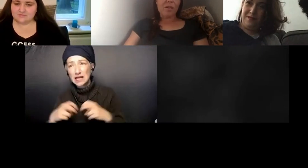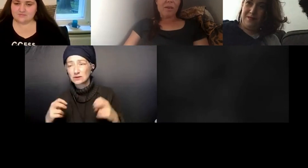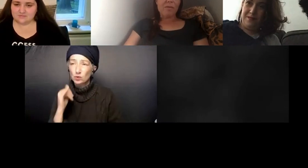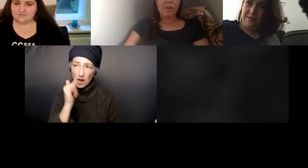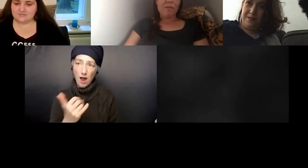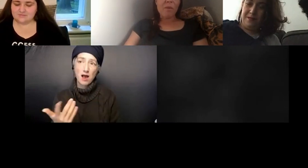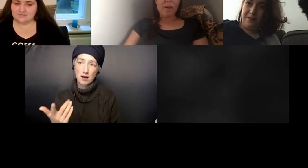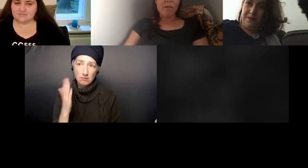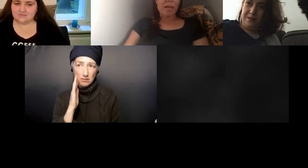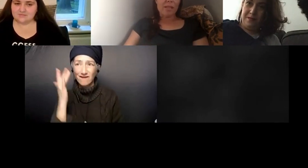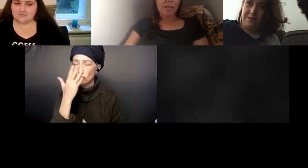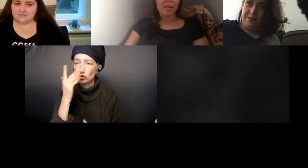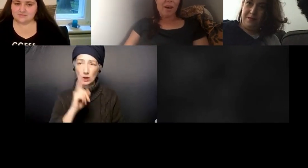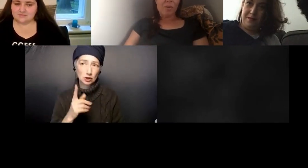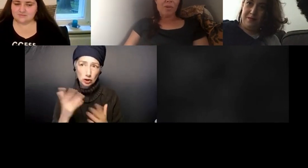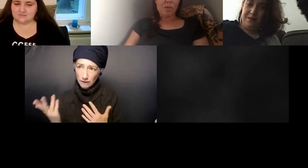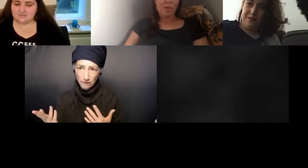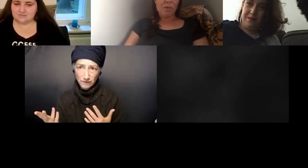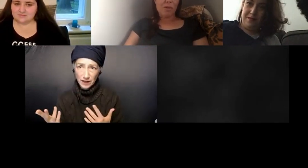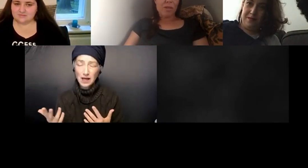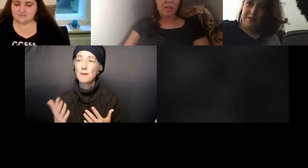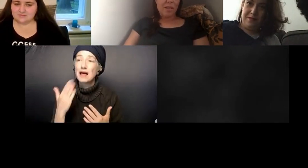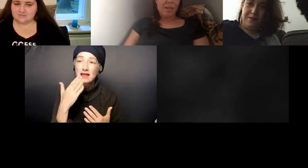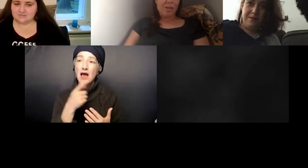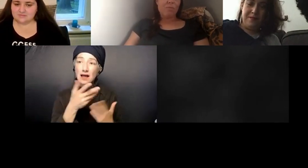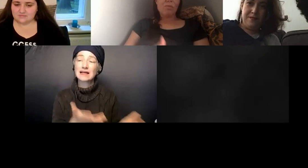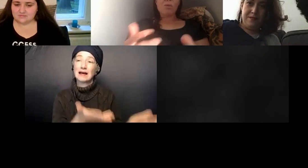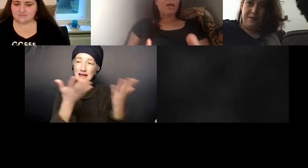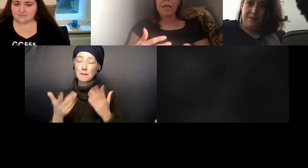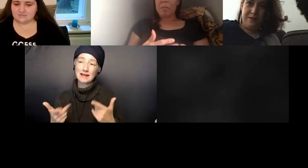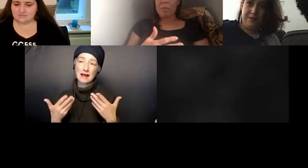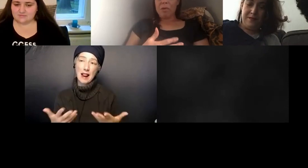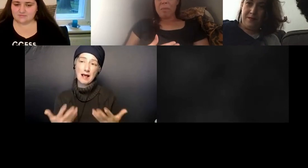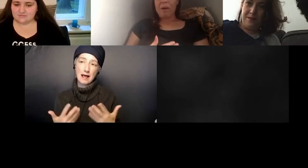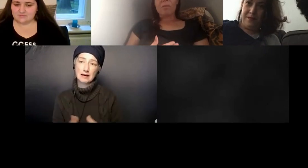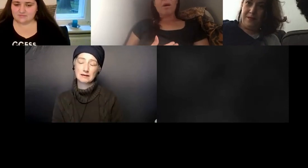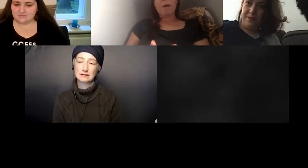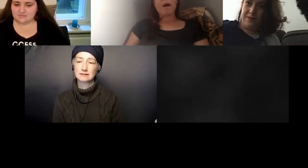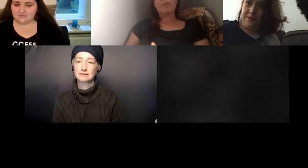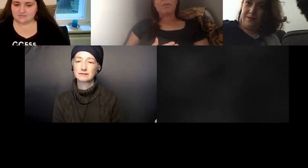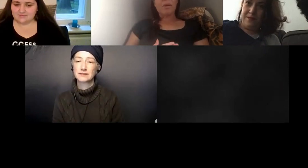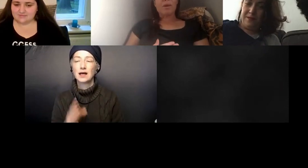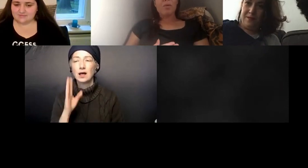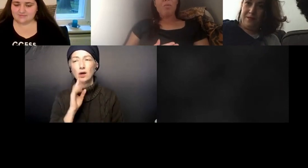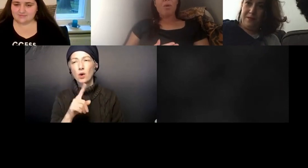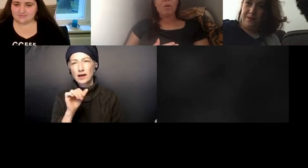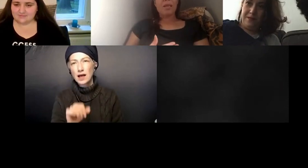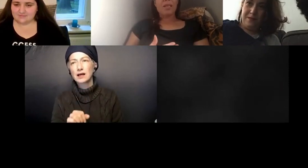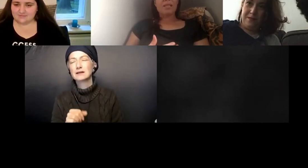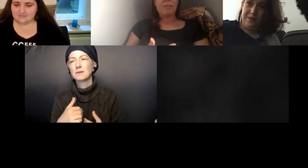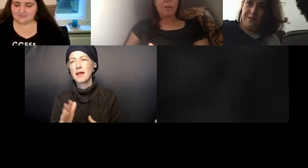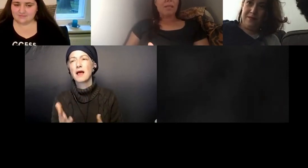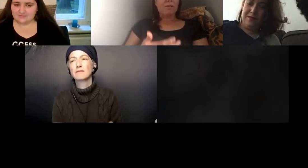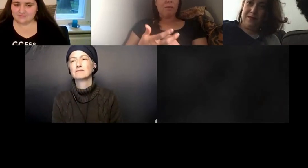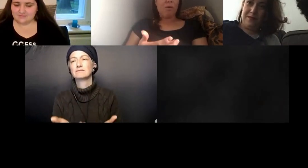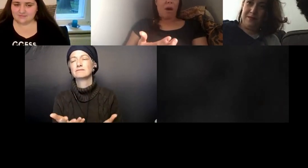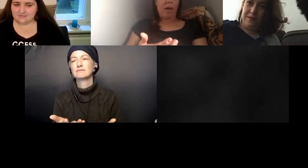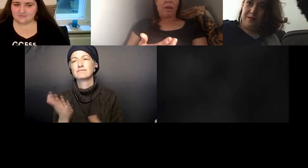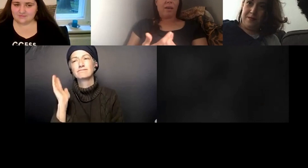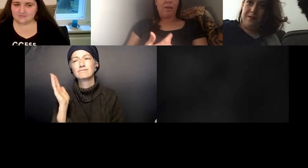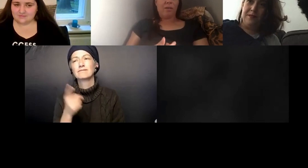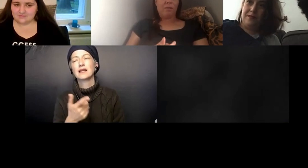So, if Noa agrees, I wonder if you could talk a little bit more about what these safe spaces feel like for you